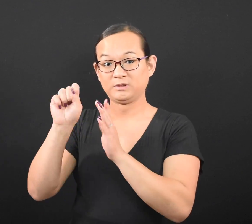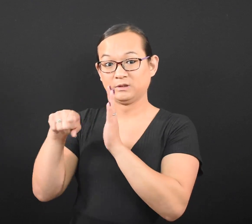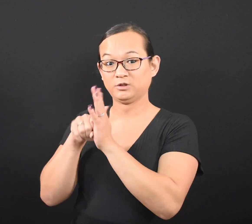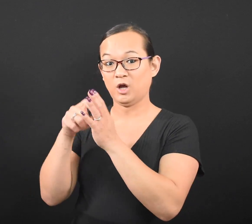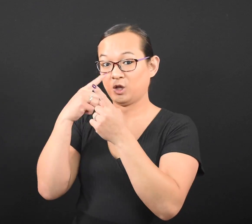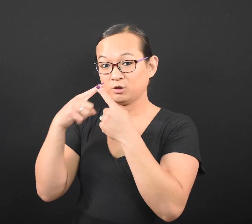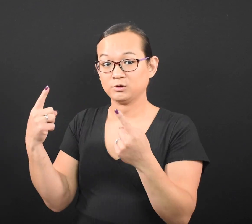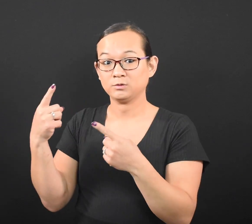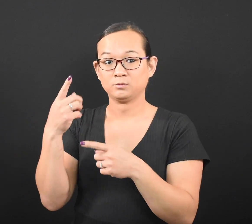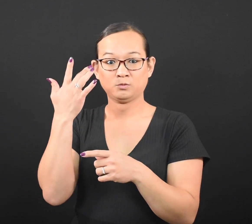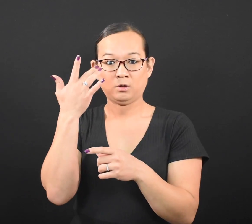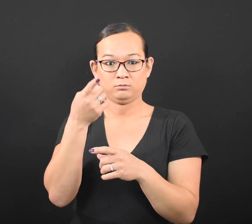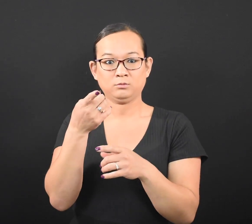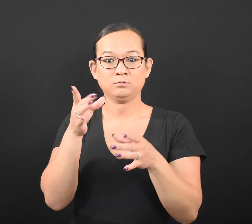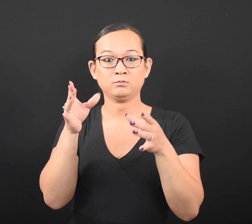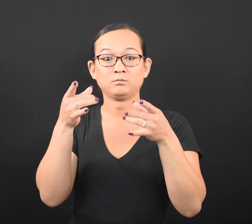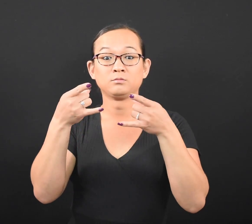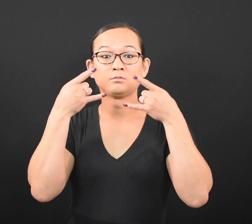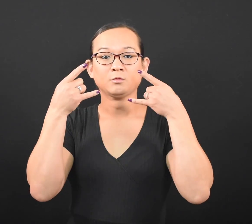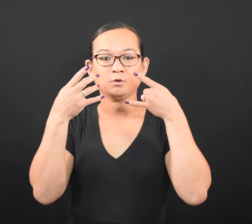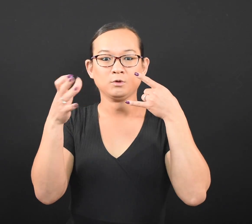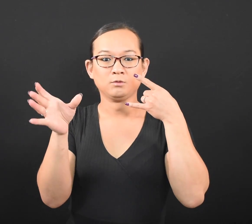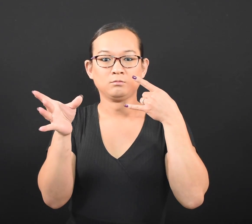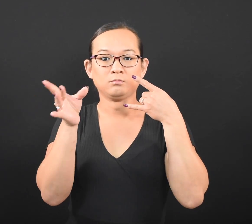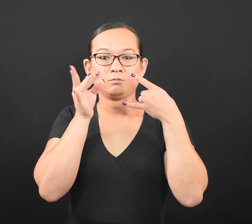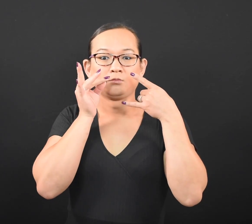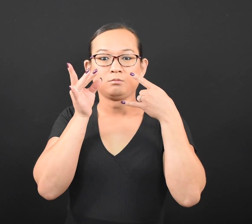because the covering may carry particles such as pollen.